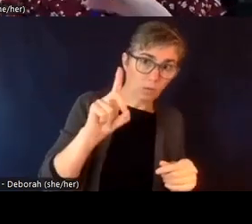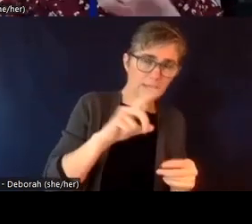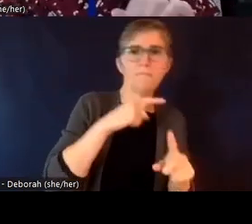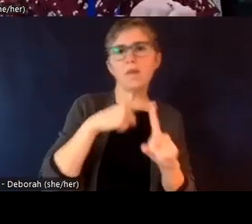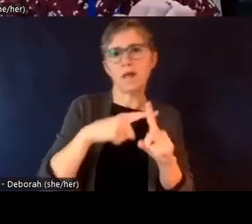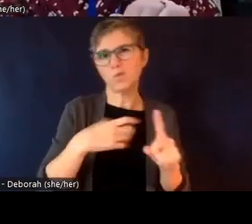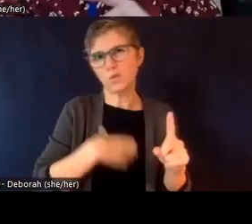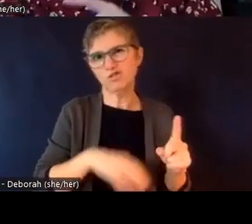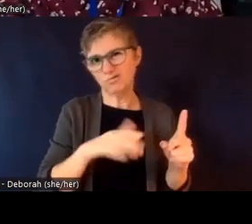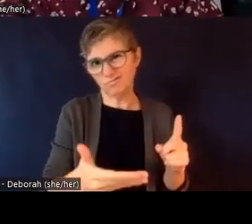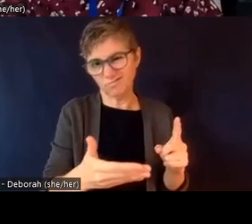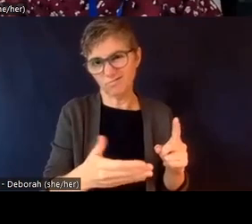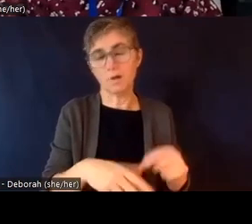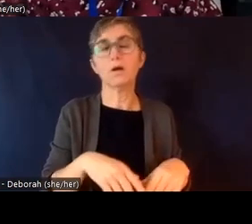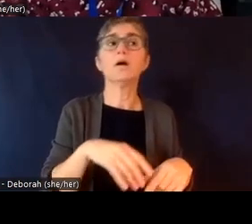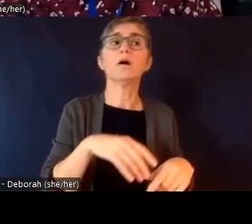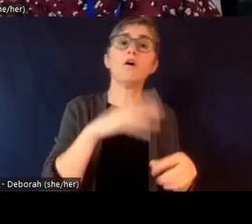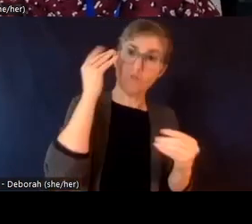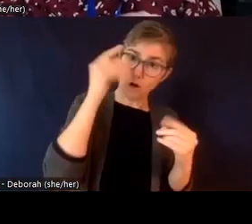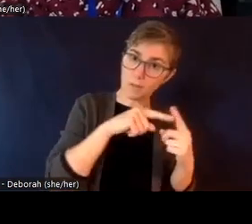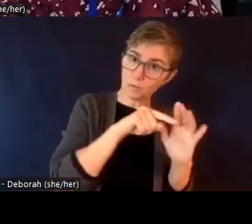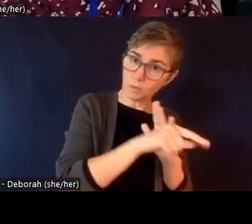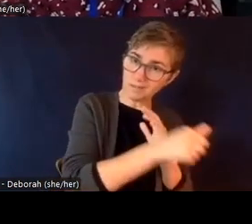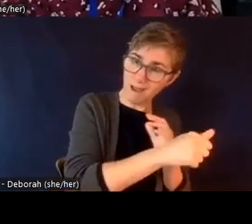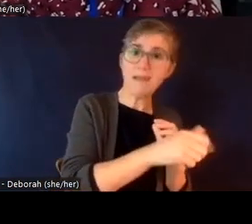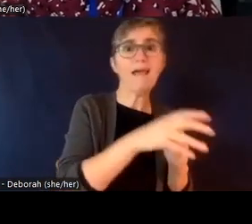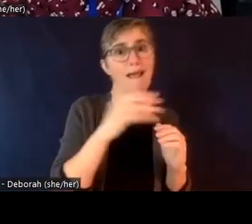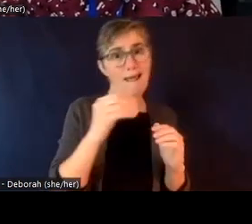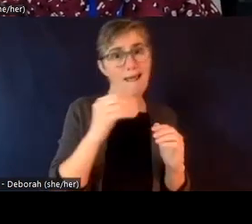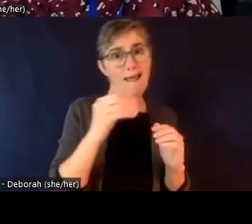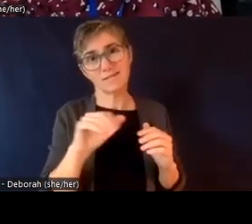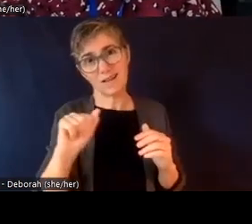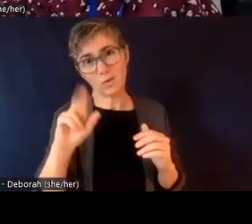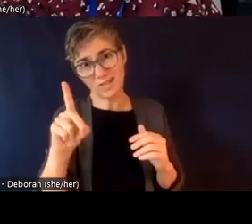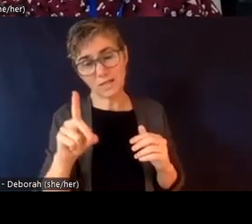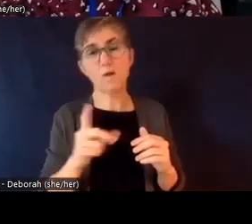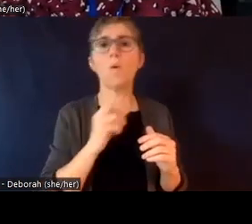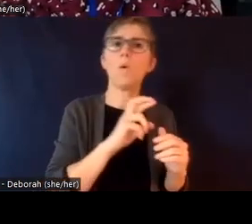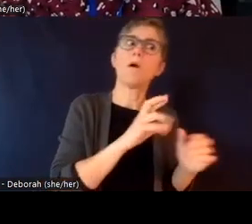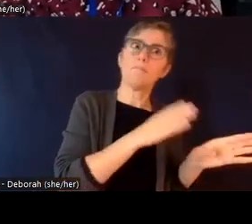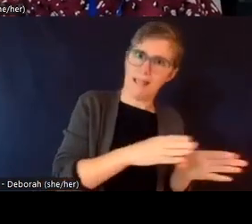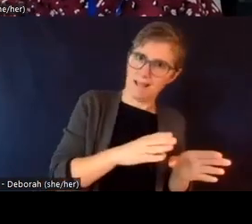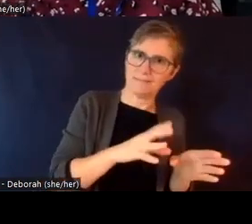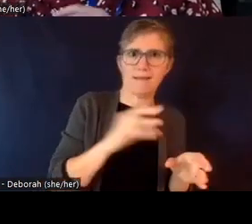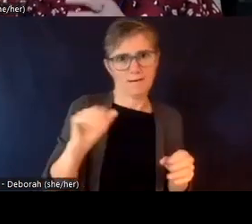thoughts of suicide and alcohol use disorder, and suicide plans and alcohol use disorder.